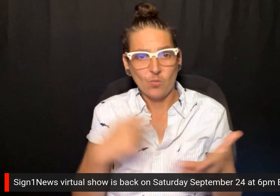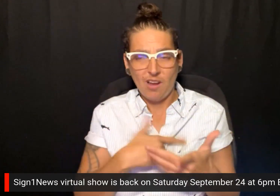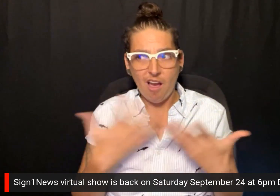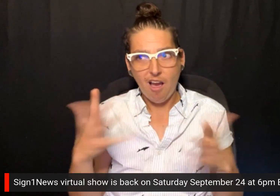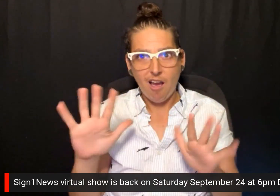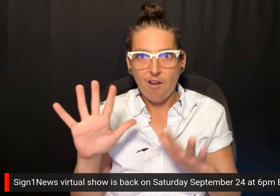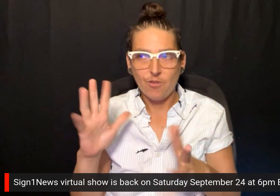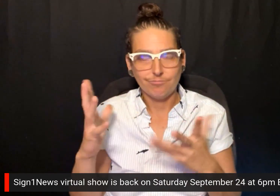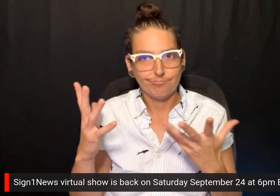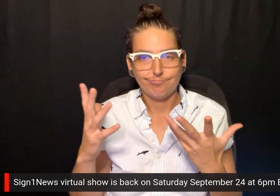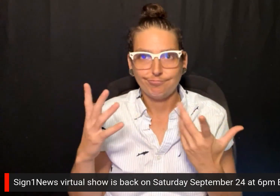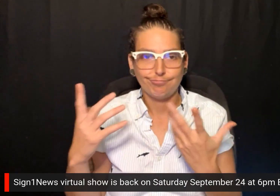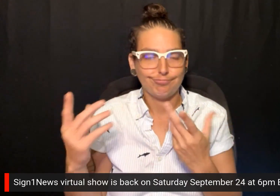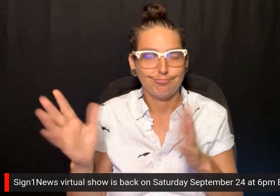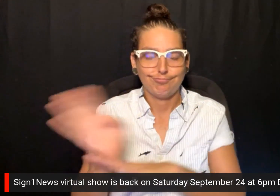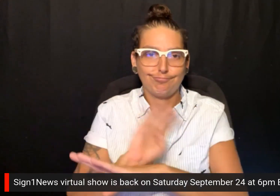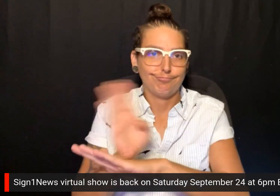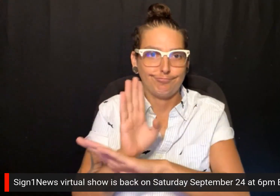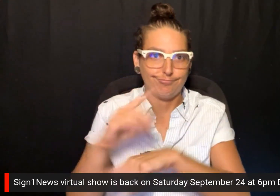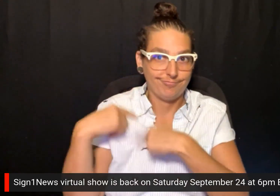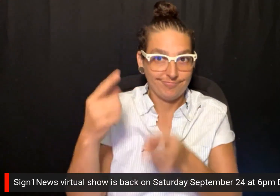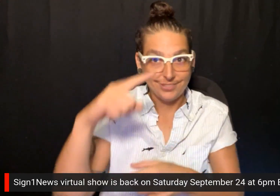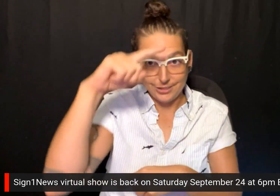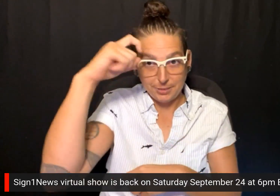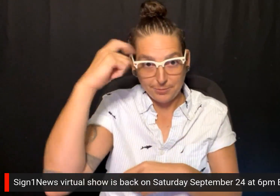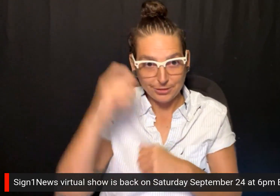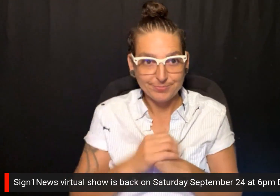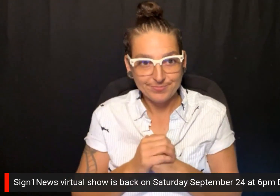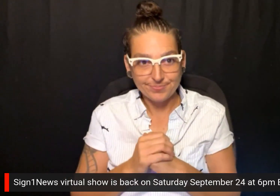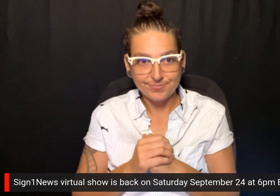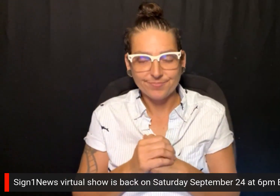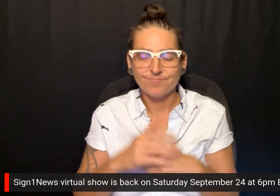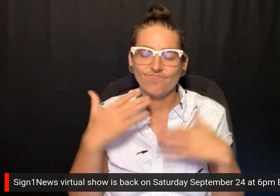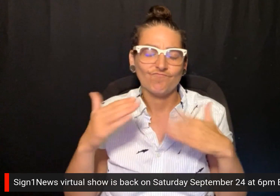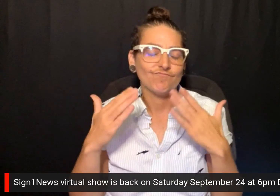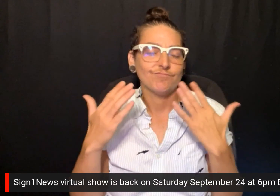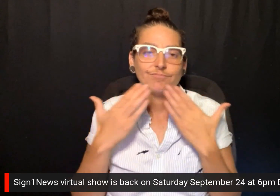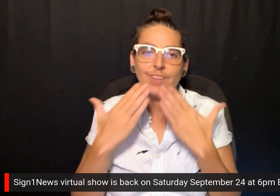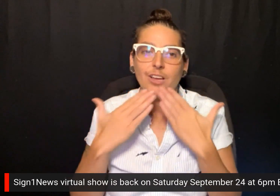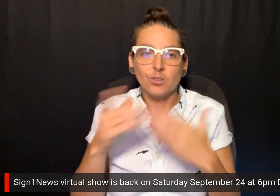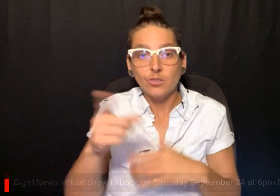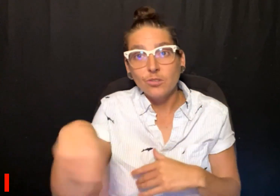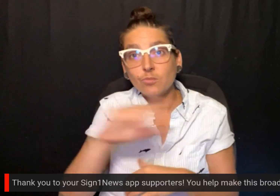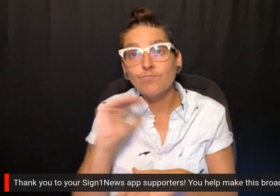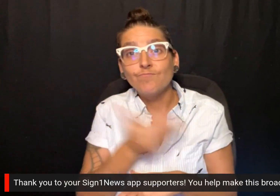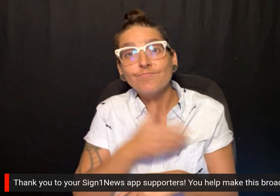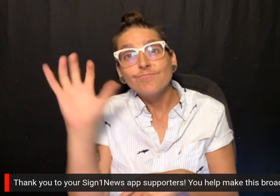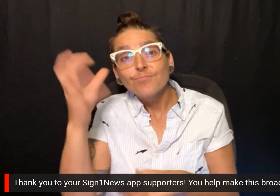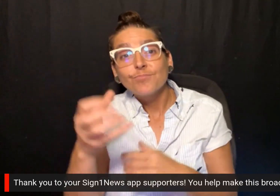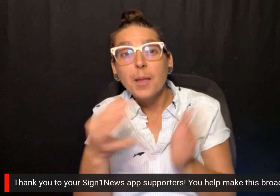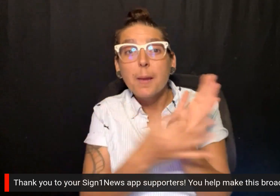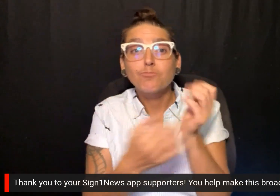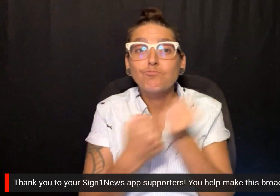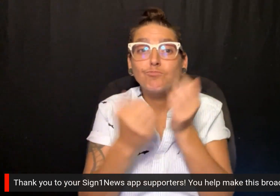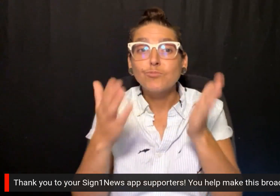we've done this summer a big thank you to our Sign1News app supporters you help make